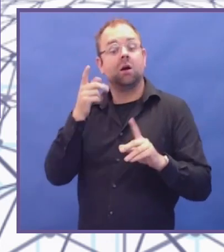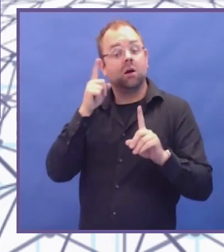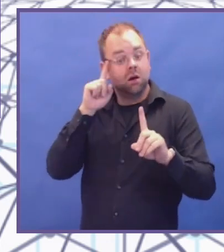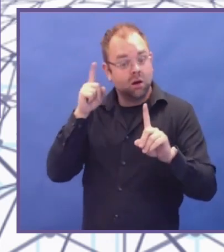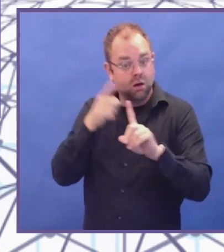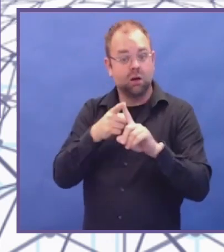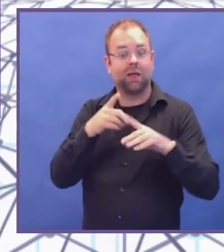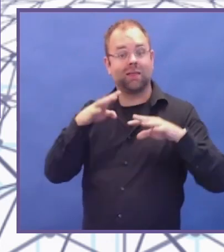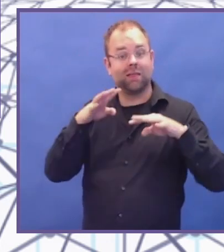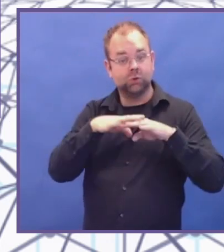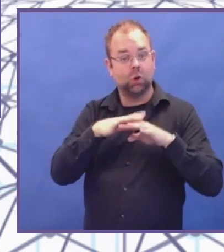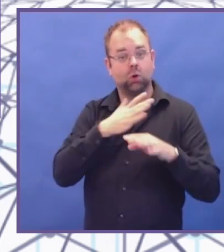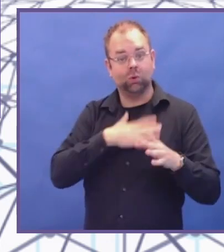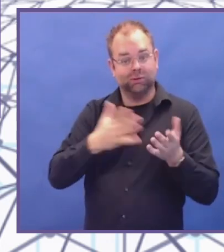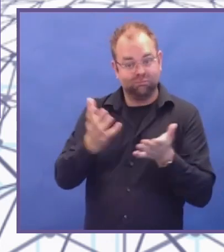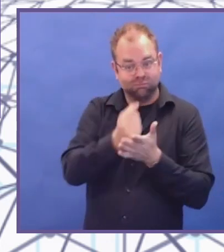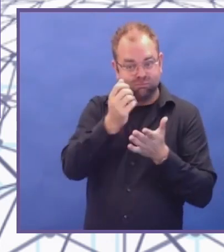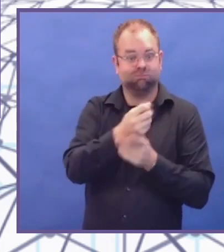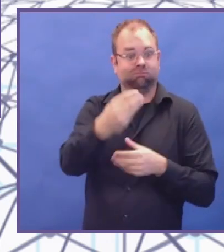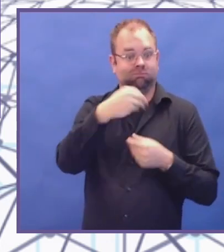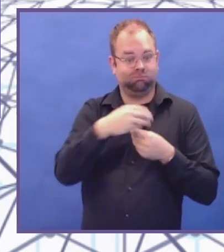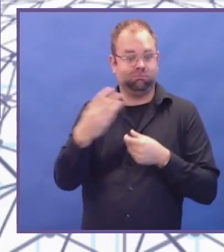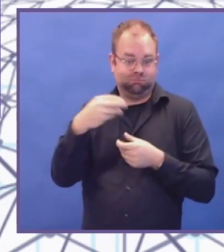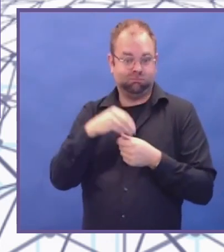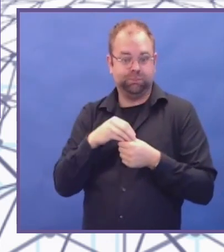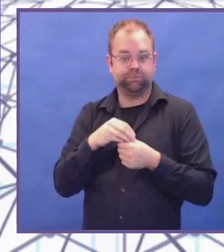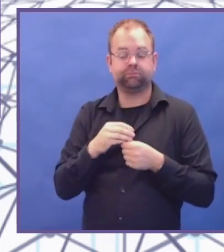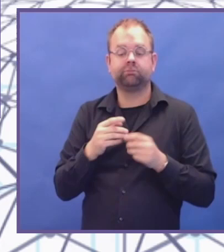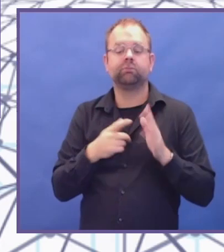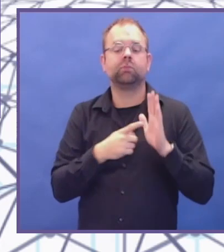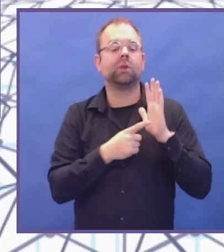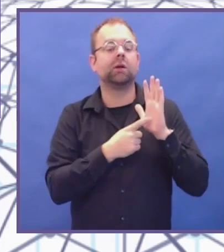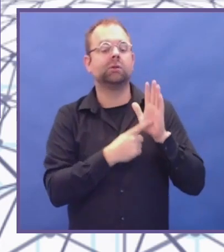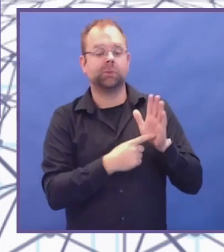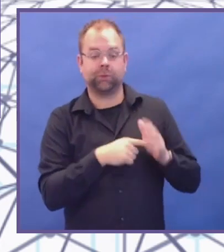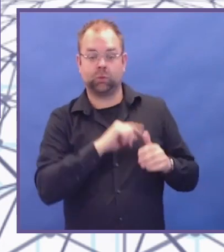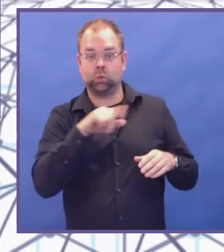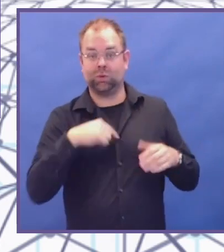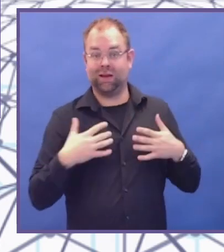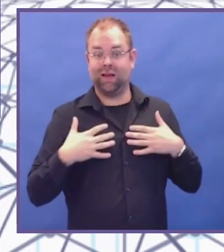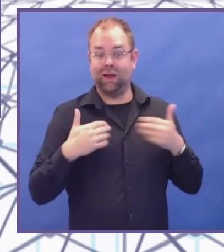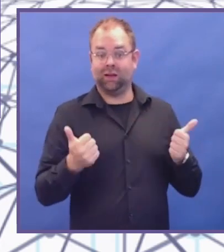institutions. Population cohorts that are used to study healthy ageing often do not